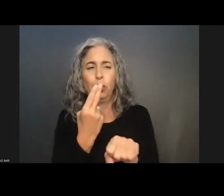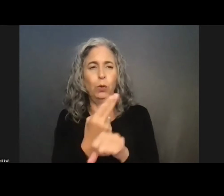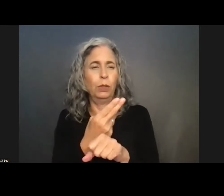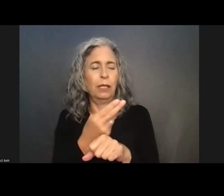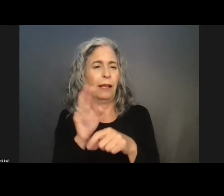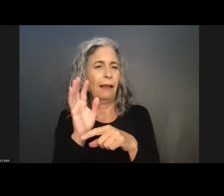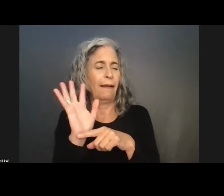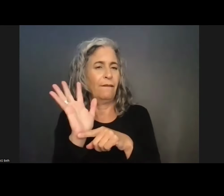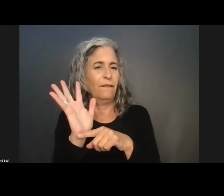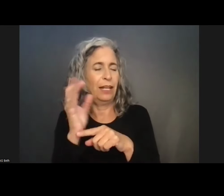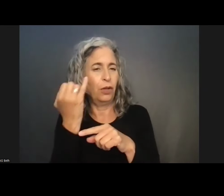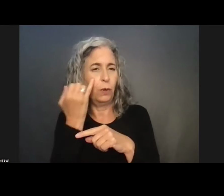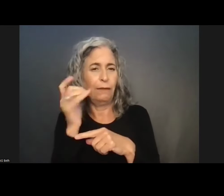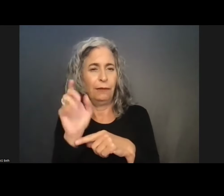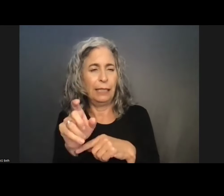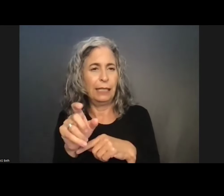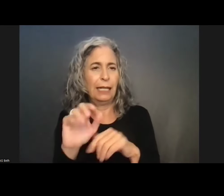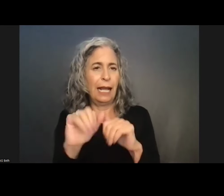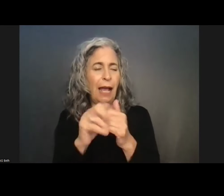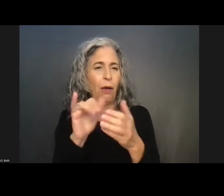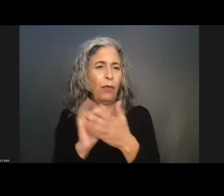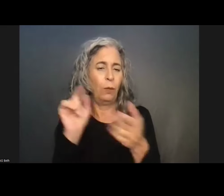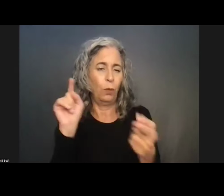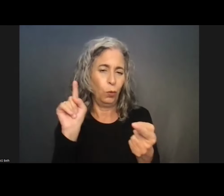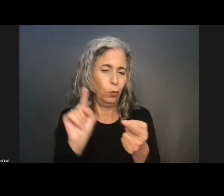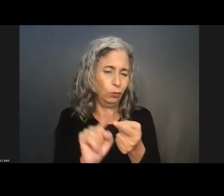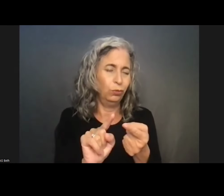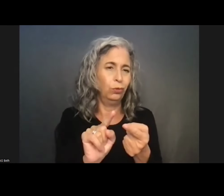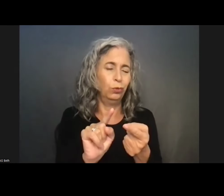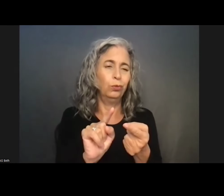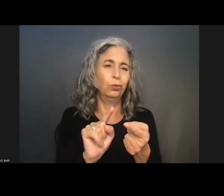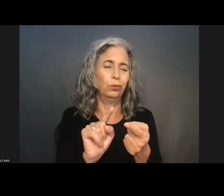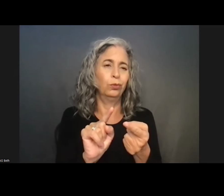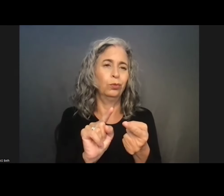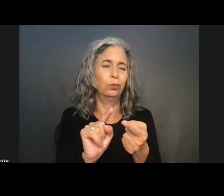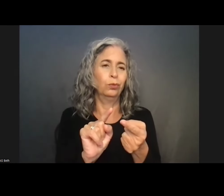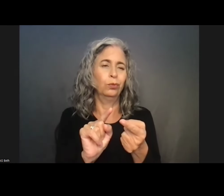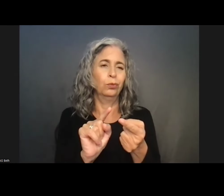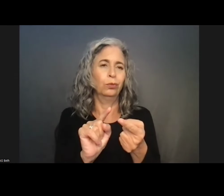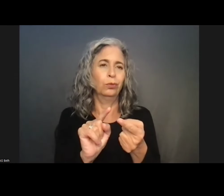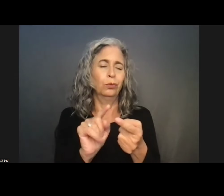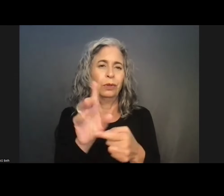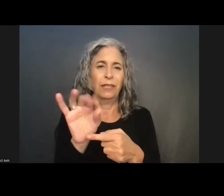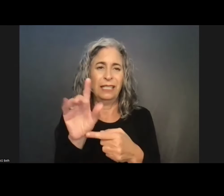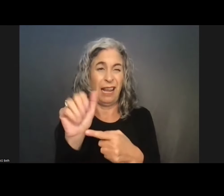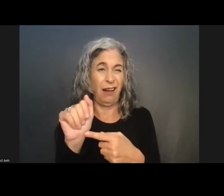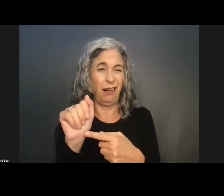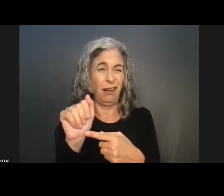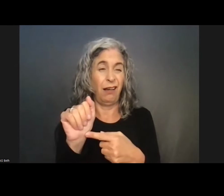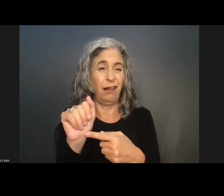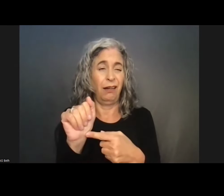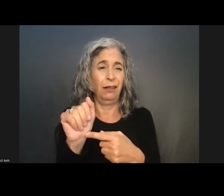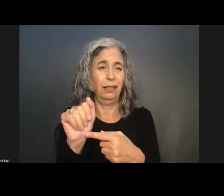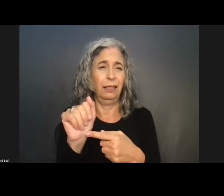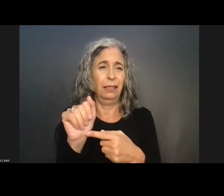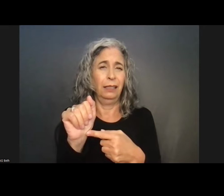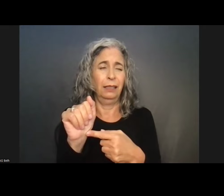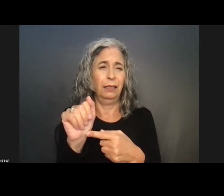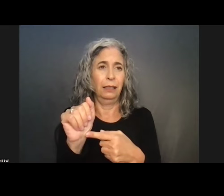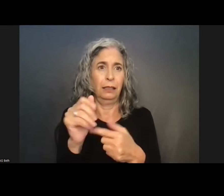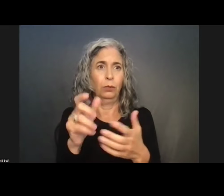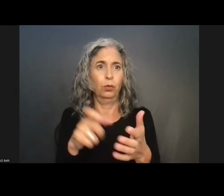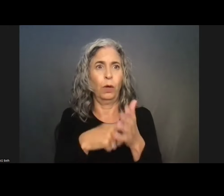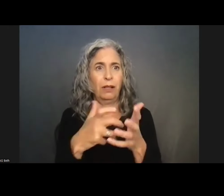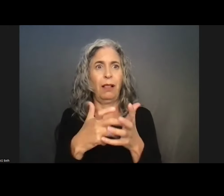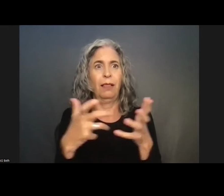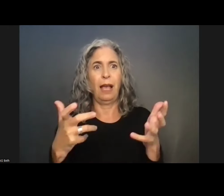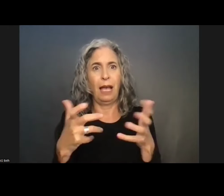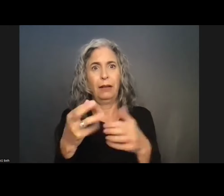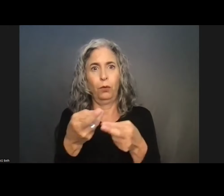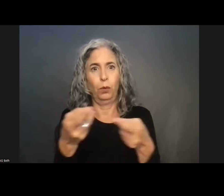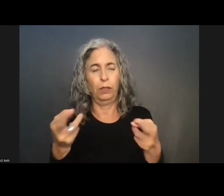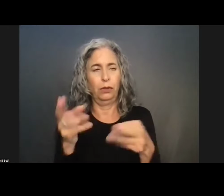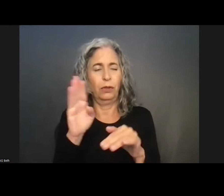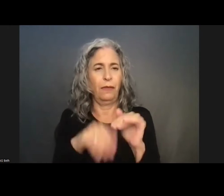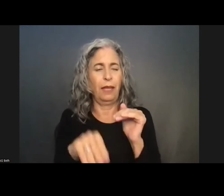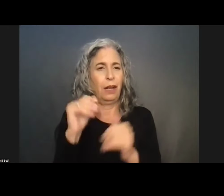needed and how that video data is -- takes up a lot more resources than audio. So I think